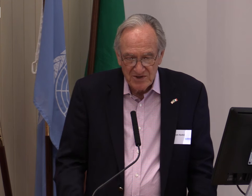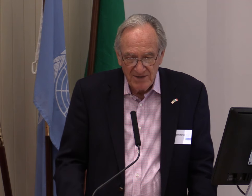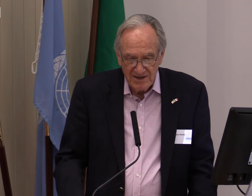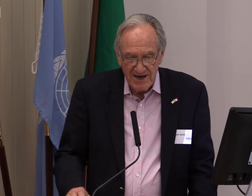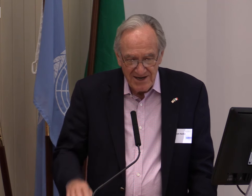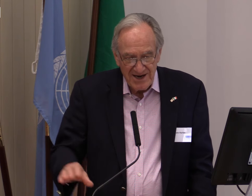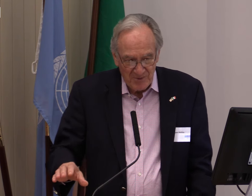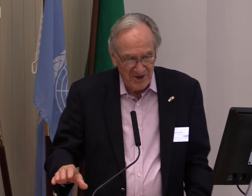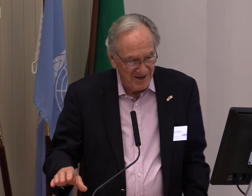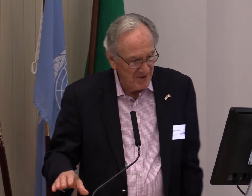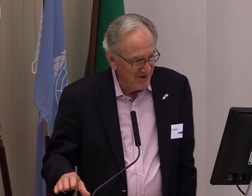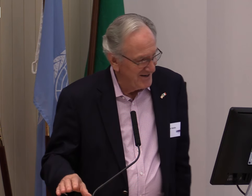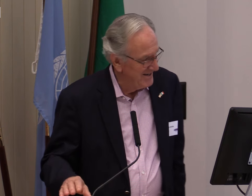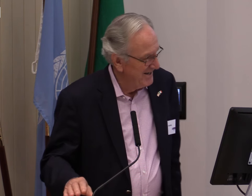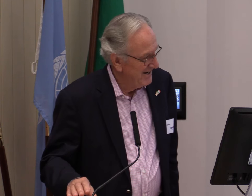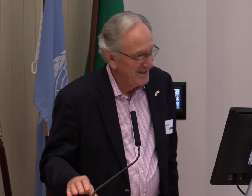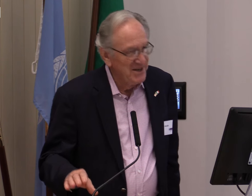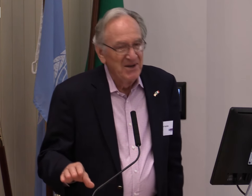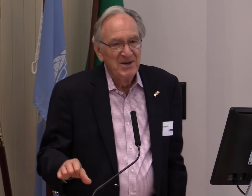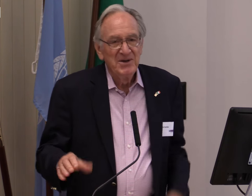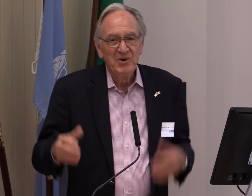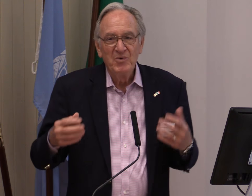to make the ADA work in America!